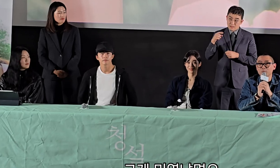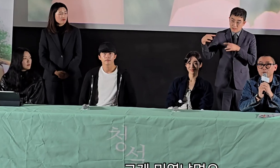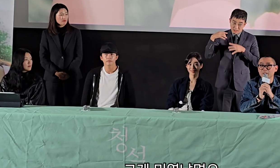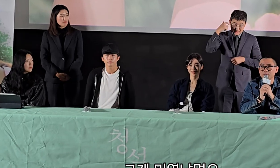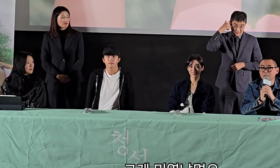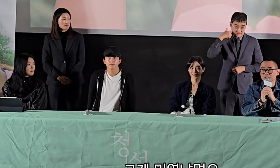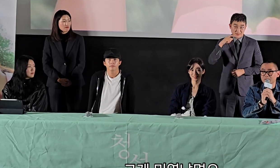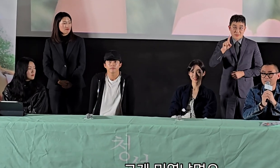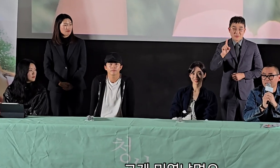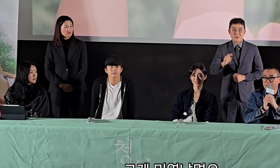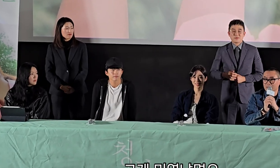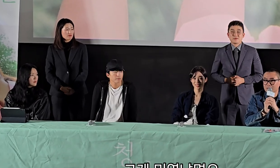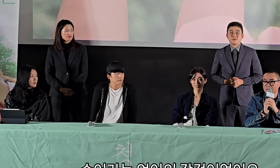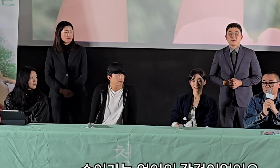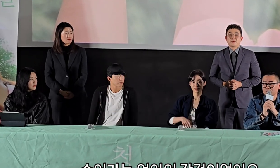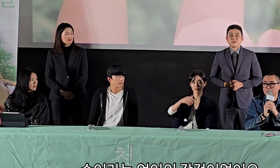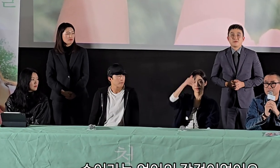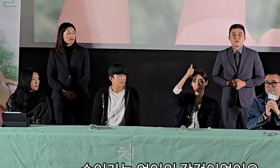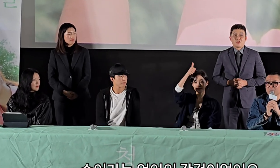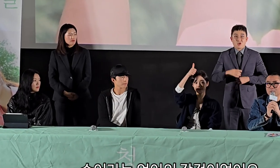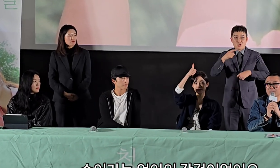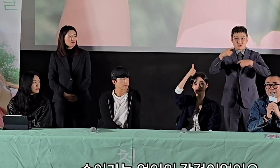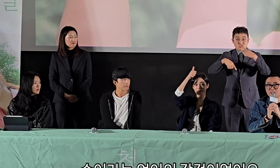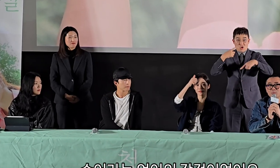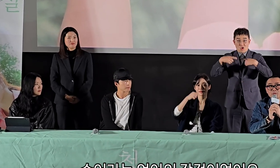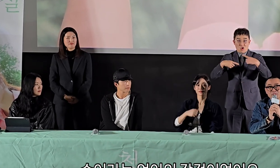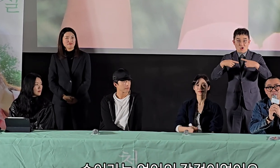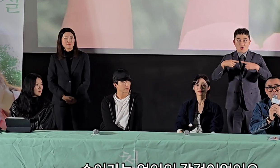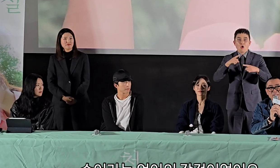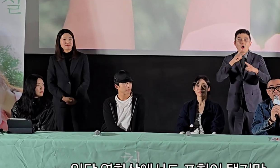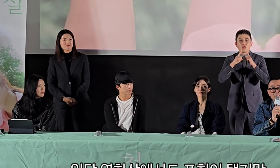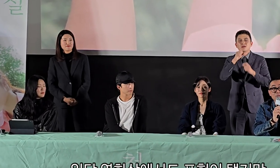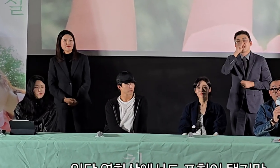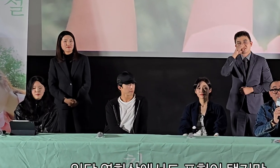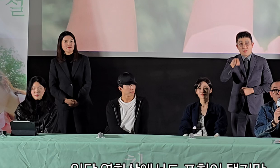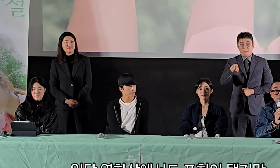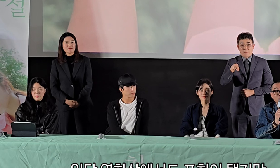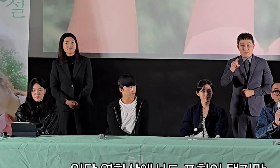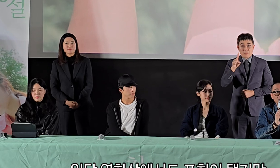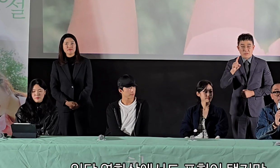What was that? It was an advantage of the language called sign language. First of all, it was expressed in the movie,